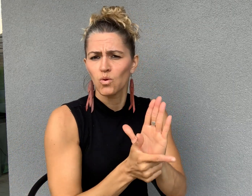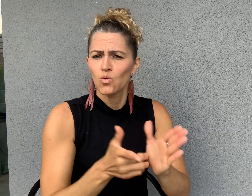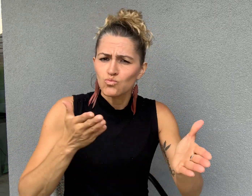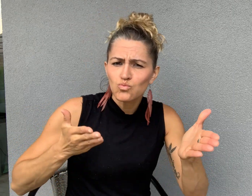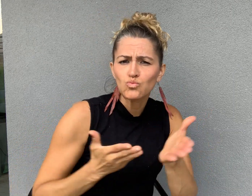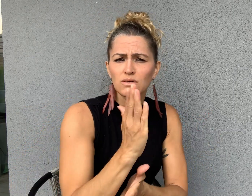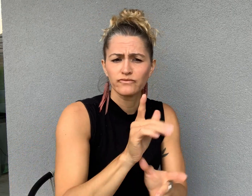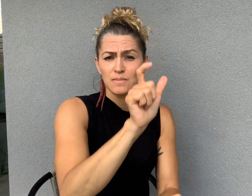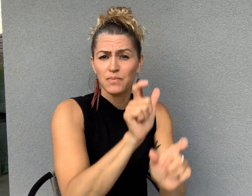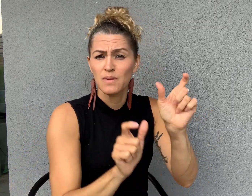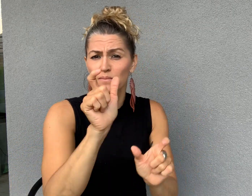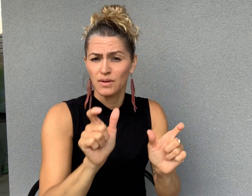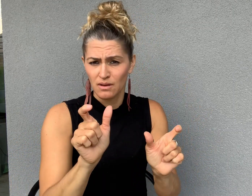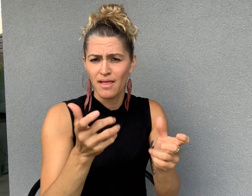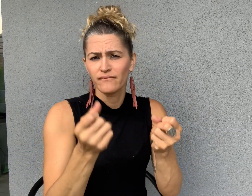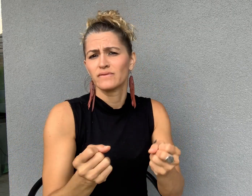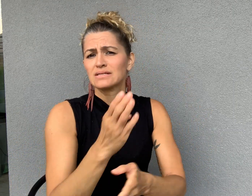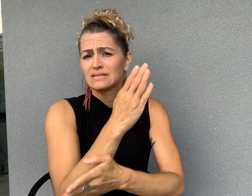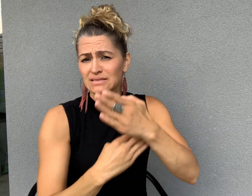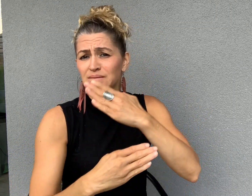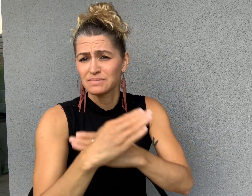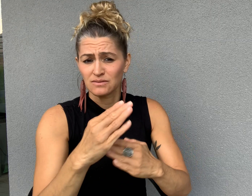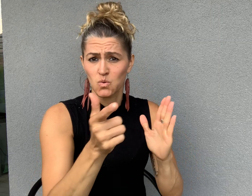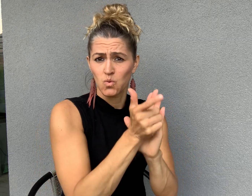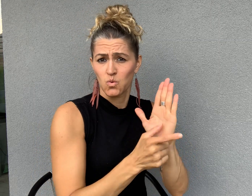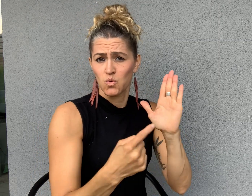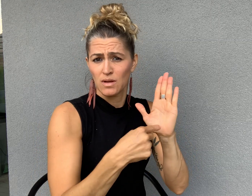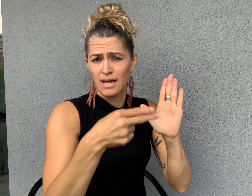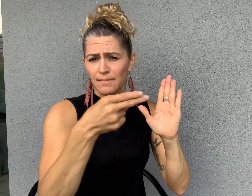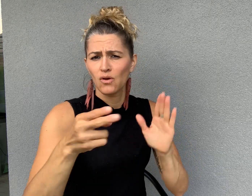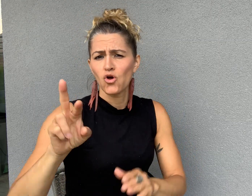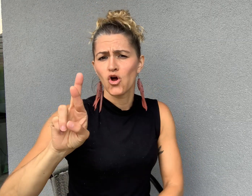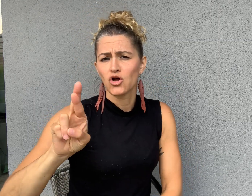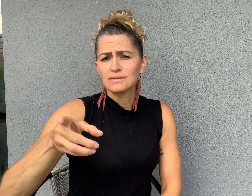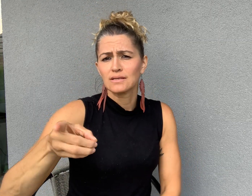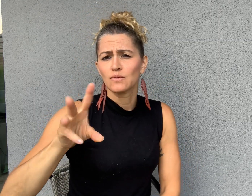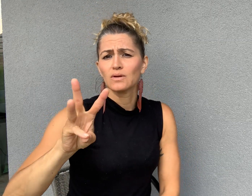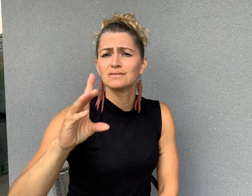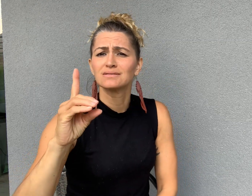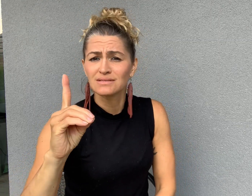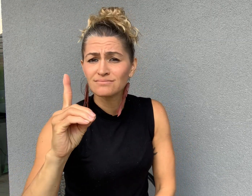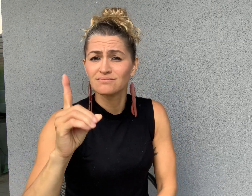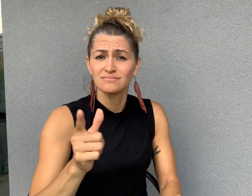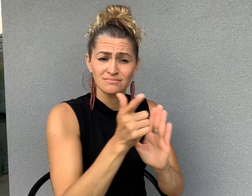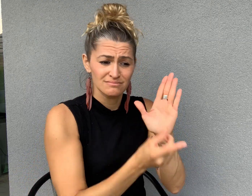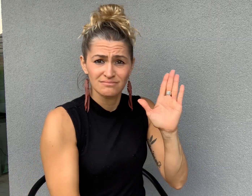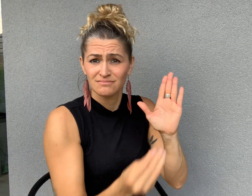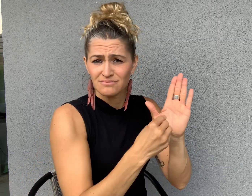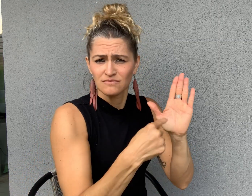with Disabilities Act (RPWD). This act protects disabled